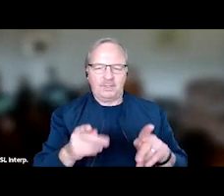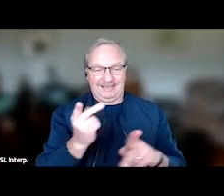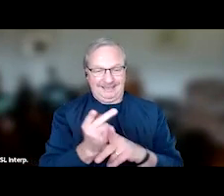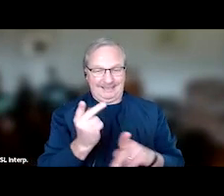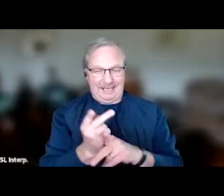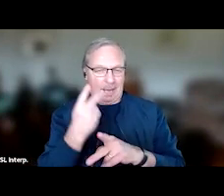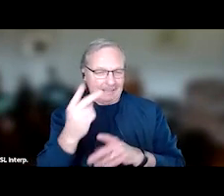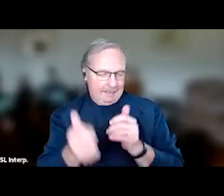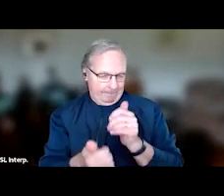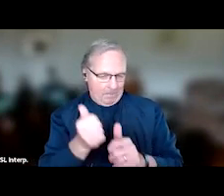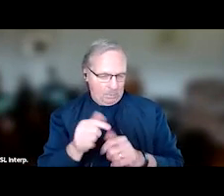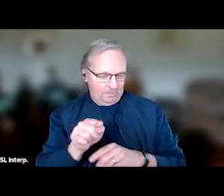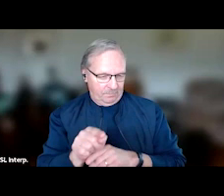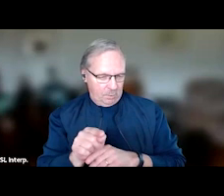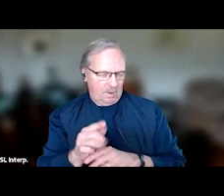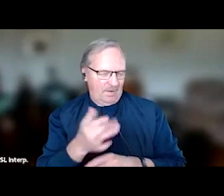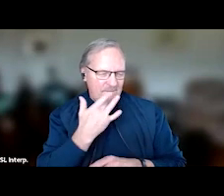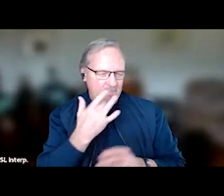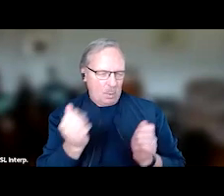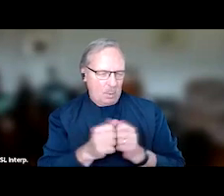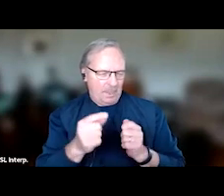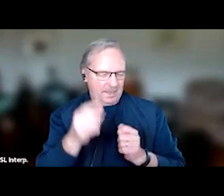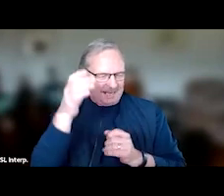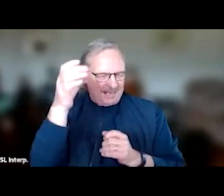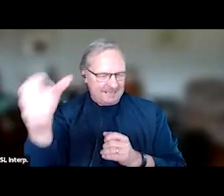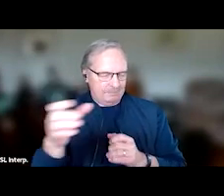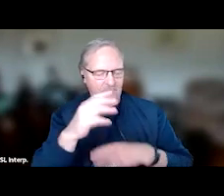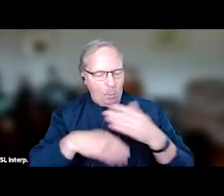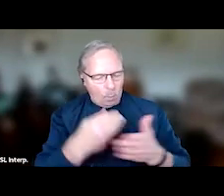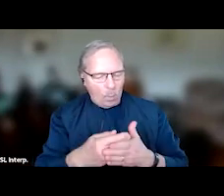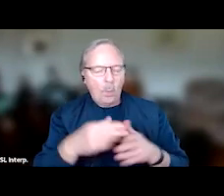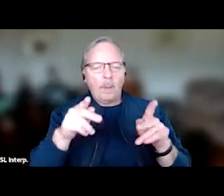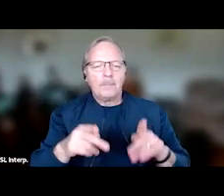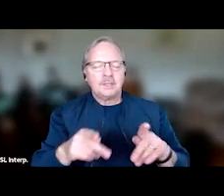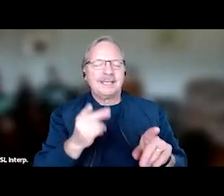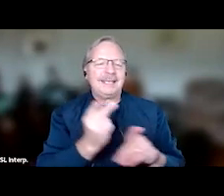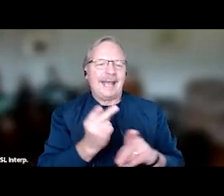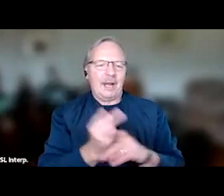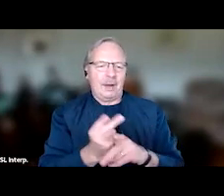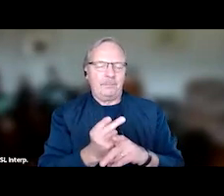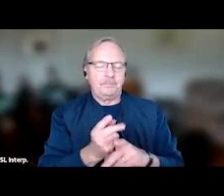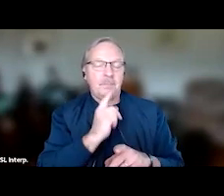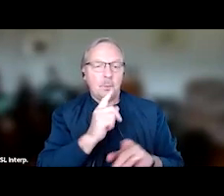are very familiar with this concept of full person care, but really, it consists of addressing